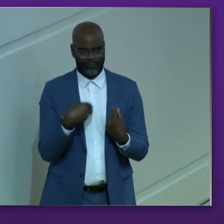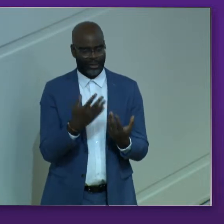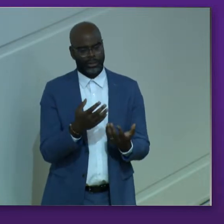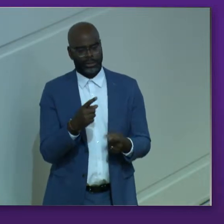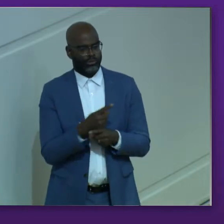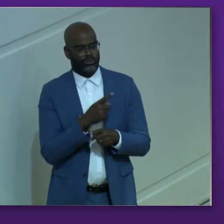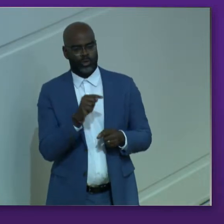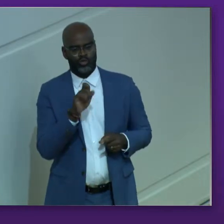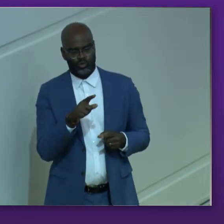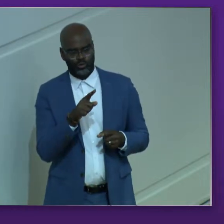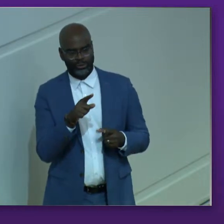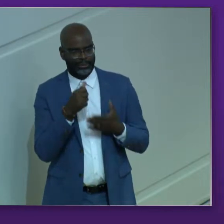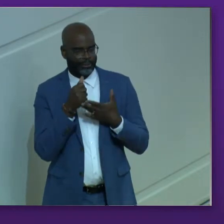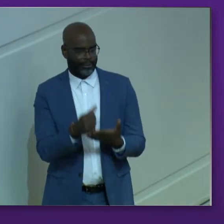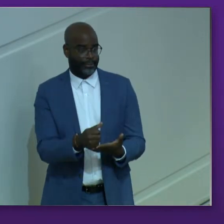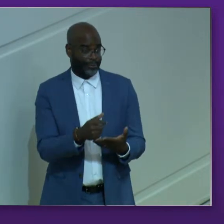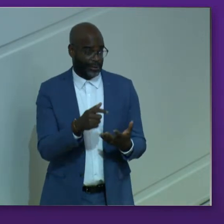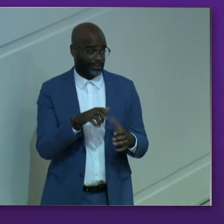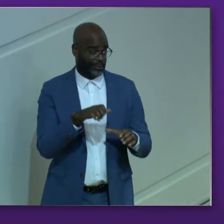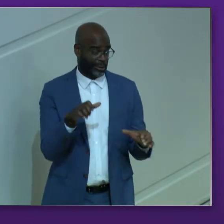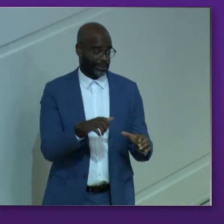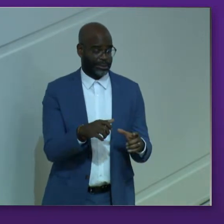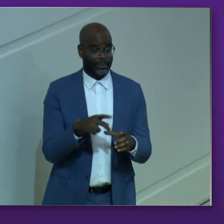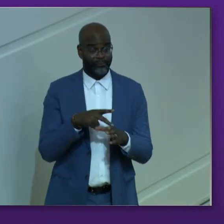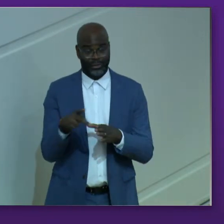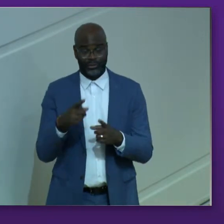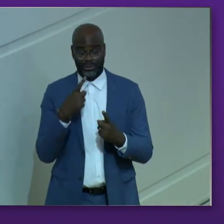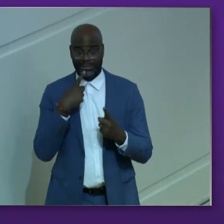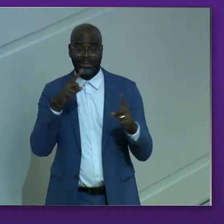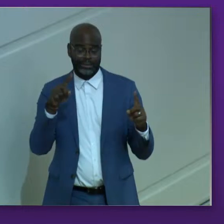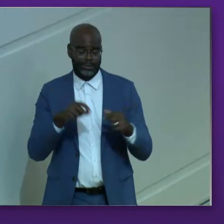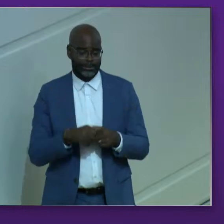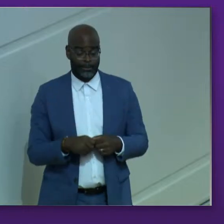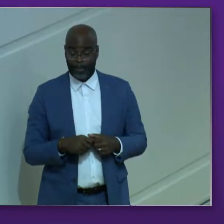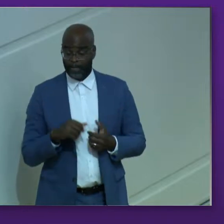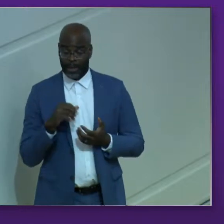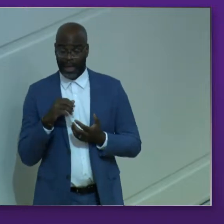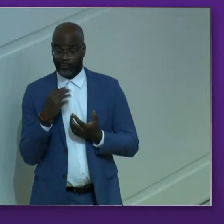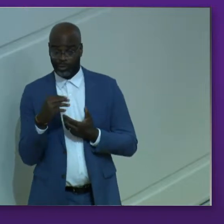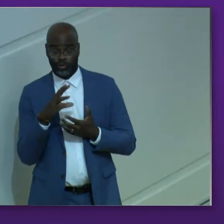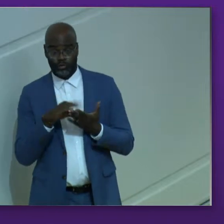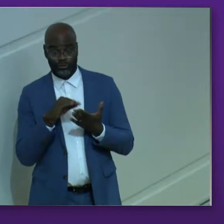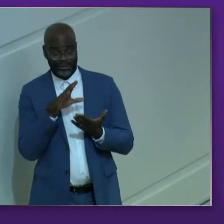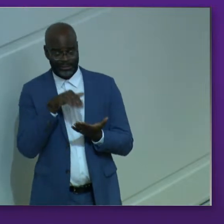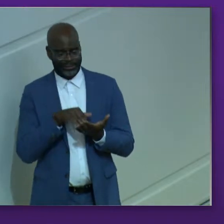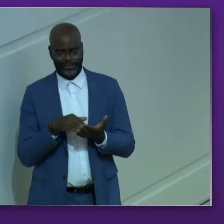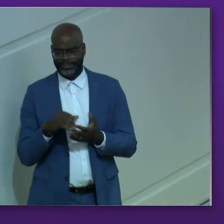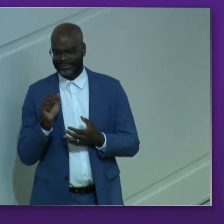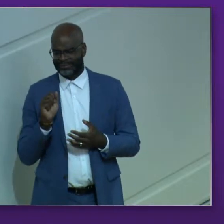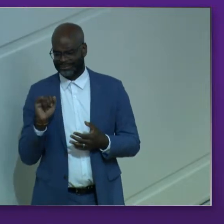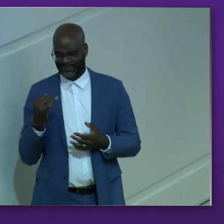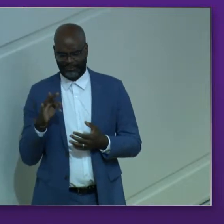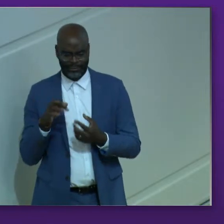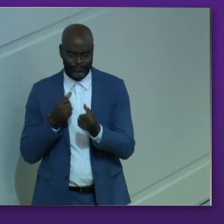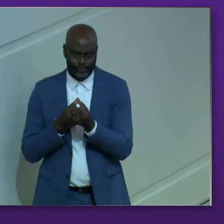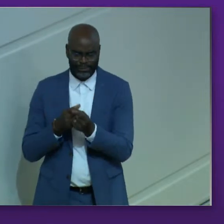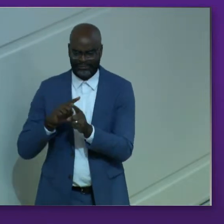DISCIPLINES ORGANIZED TUTORING